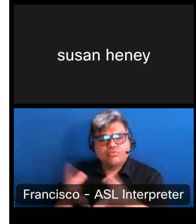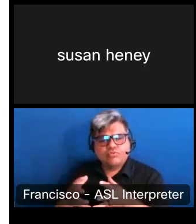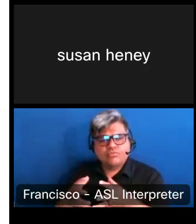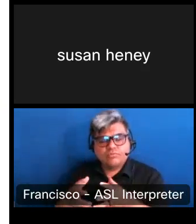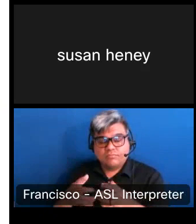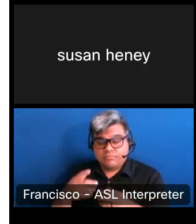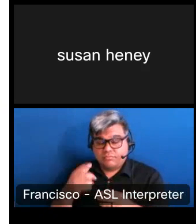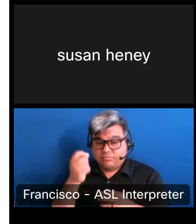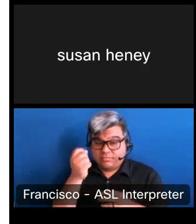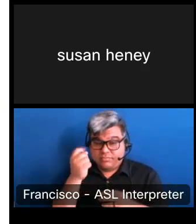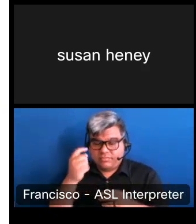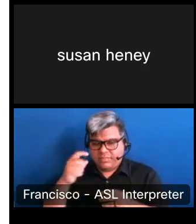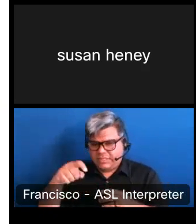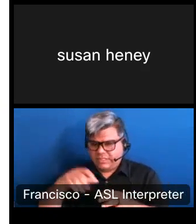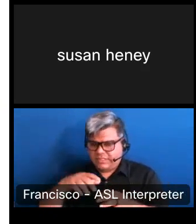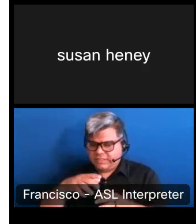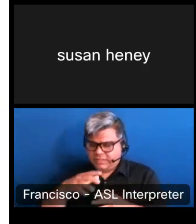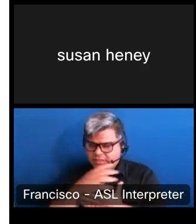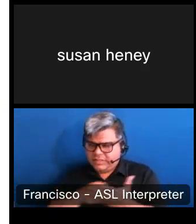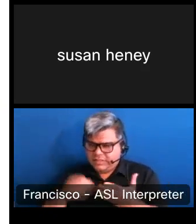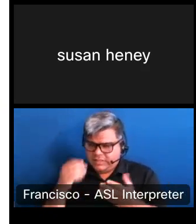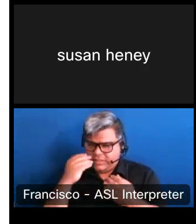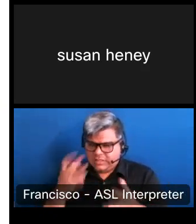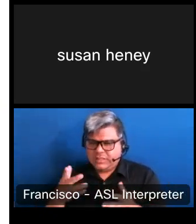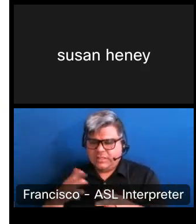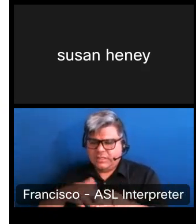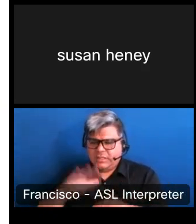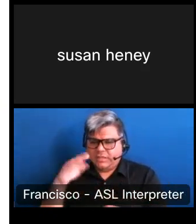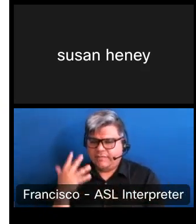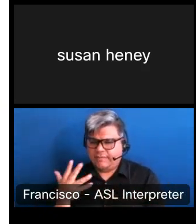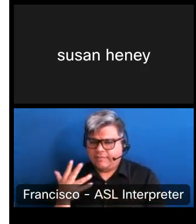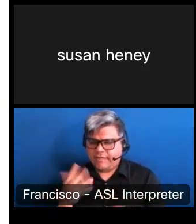five race groups, White, Black or African American, American Indian or Alaska Native,